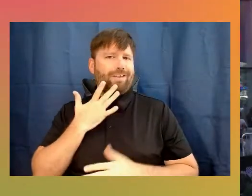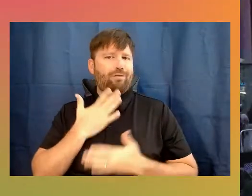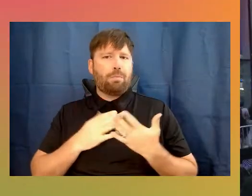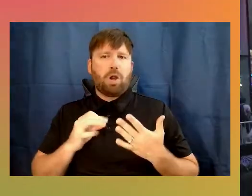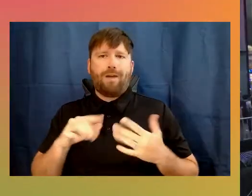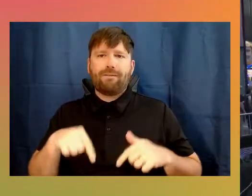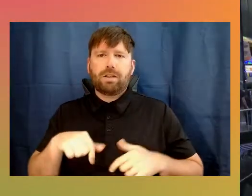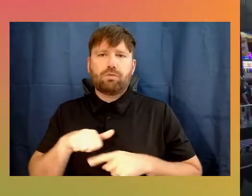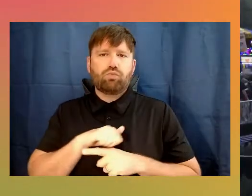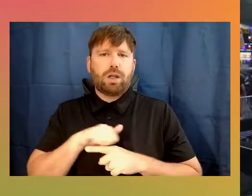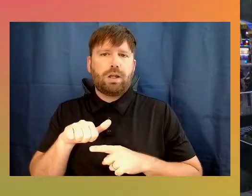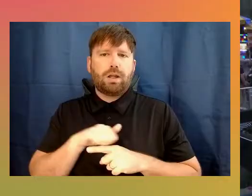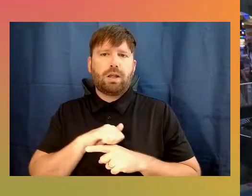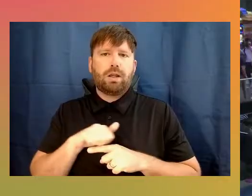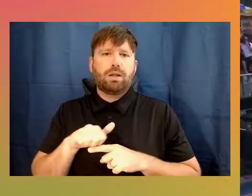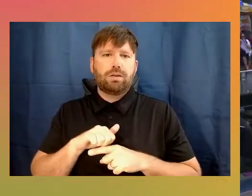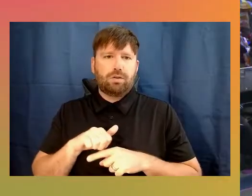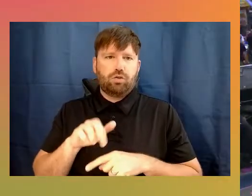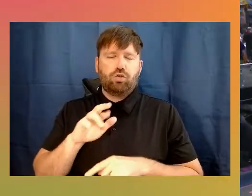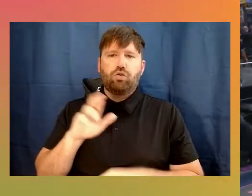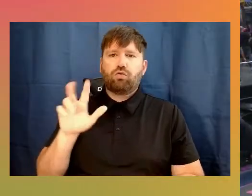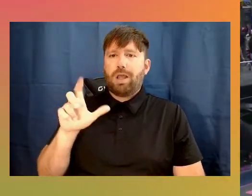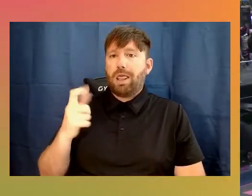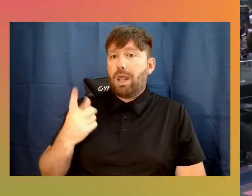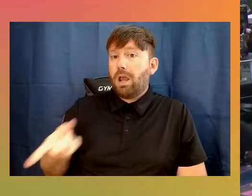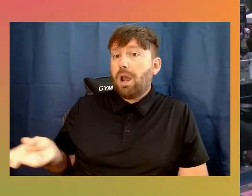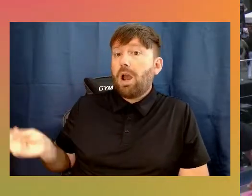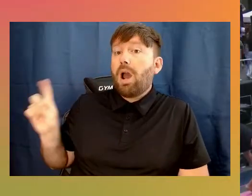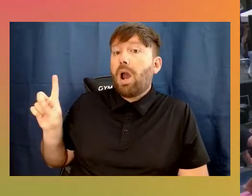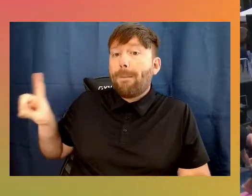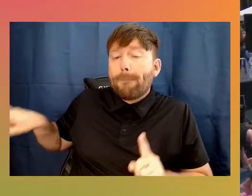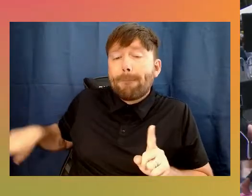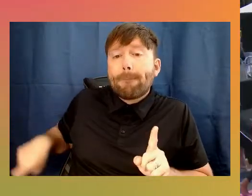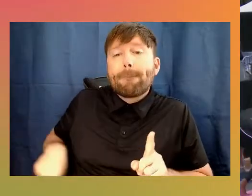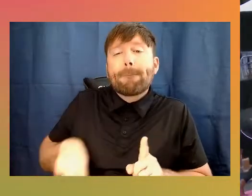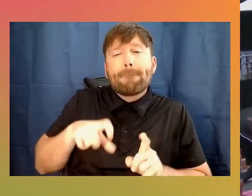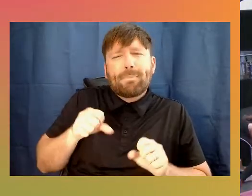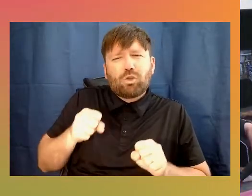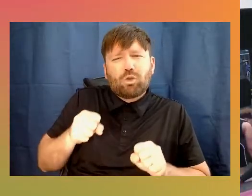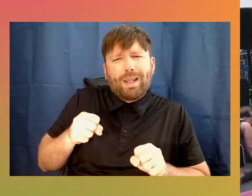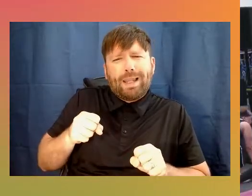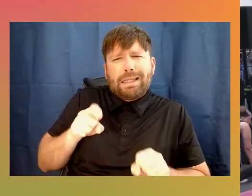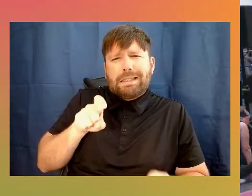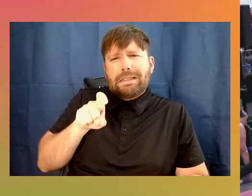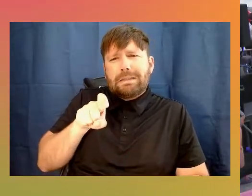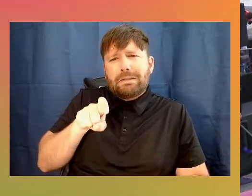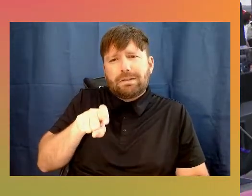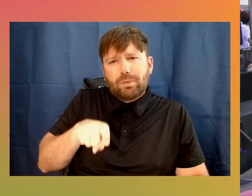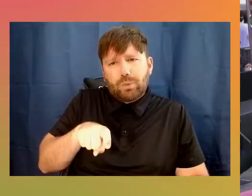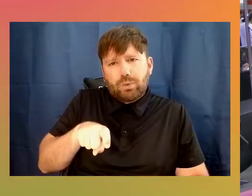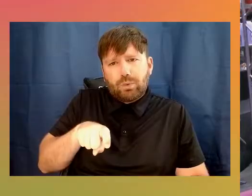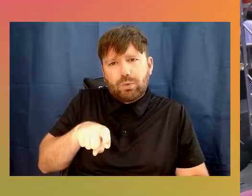WE'RE JUST GOING TO FLOAT THROUGH THAT ONE BREATH, ONE MOVEMENT. SO LINKING BREATH TO MOVEMENT. MY FAVORITE PART ABOUT THIS PRACTICE. INHALE, RIGHT LEG LIFTS UP AND